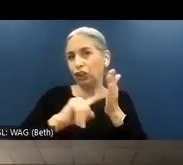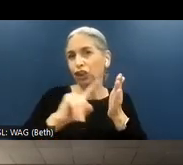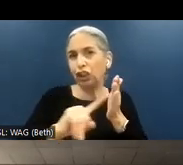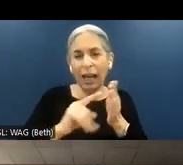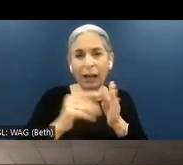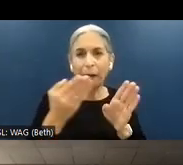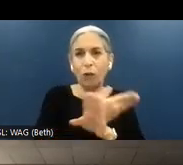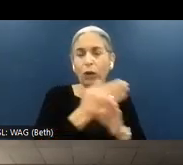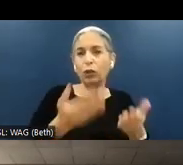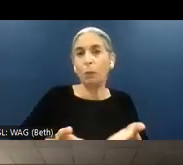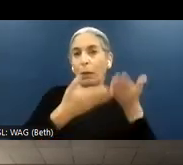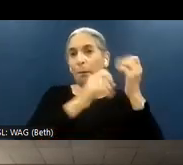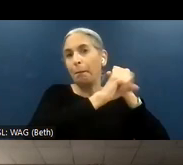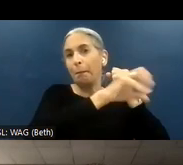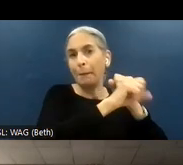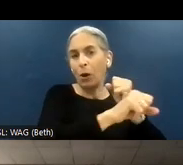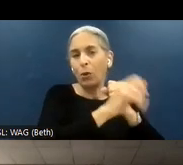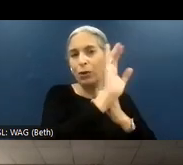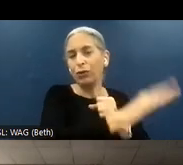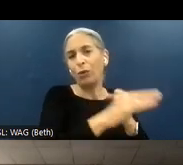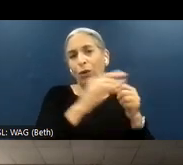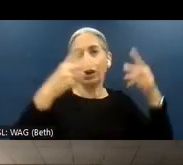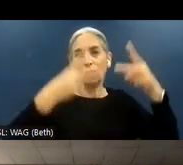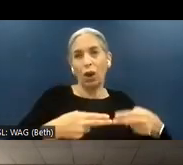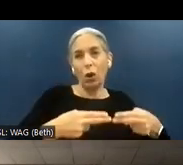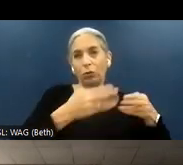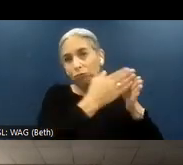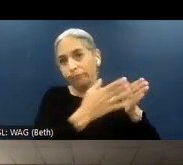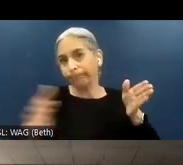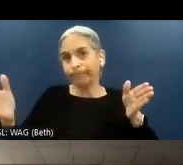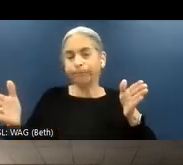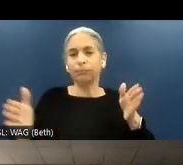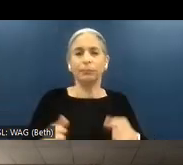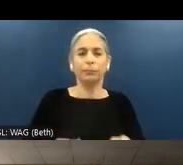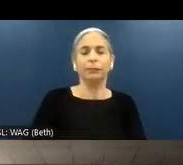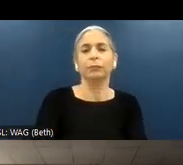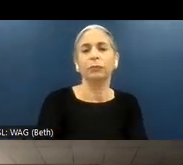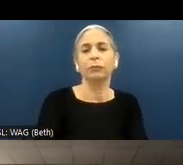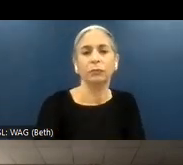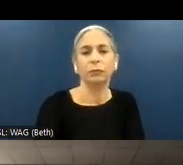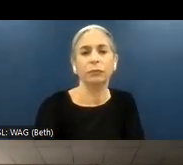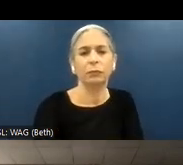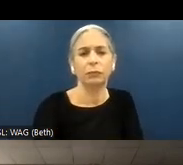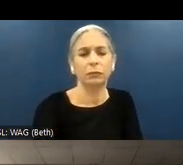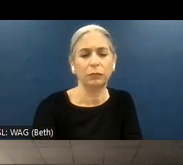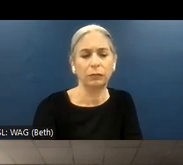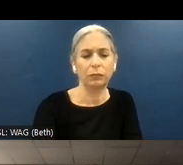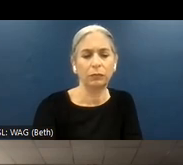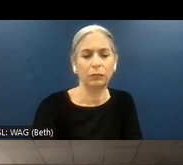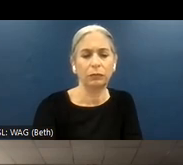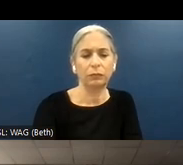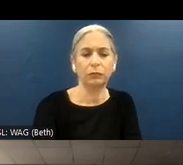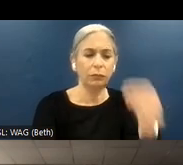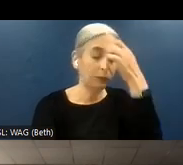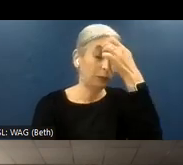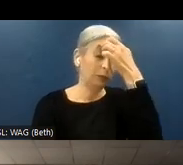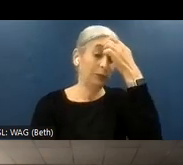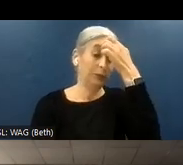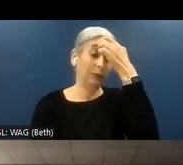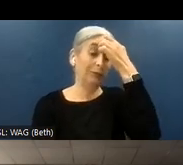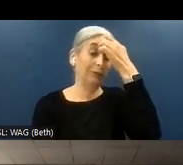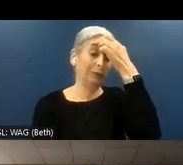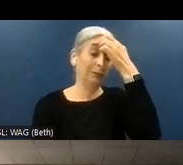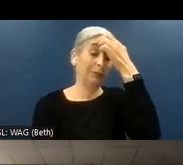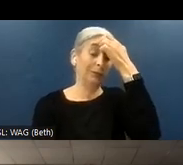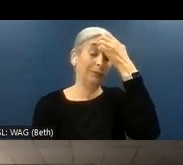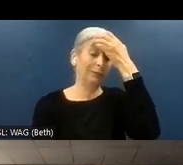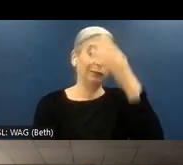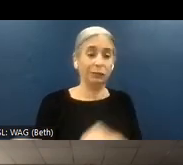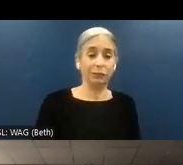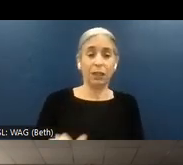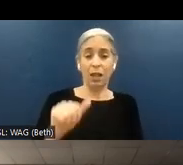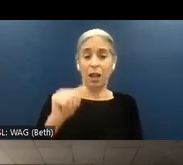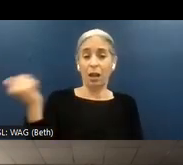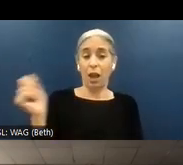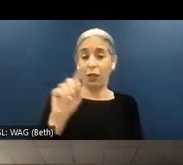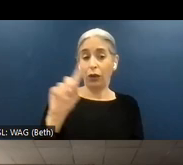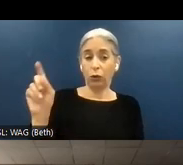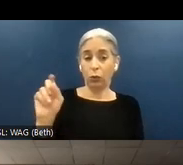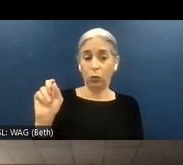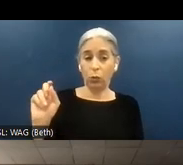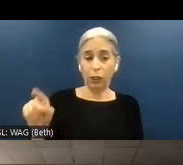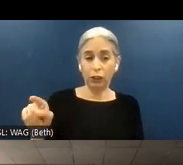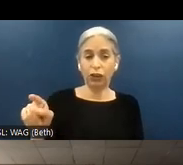you promote your code across your environments. Another question: Are there special considerations